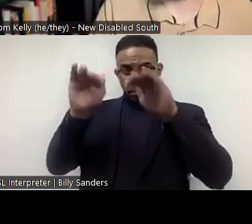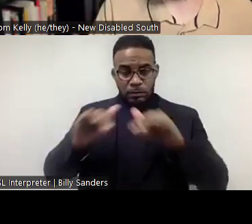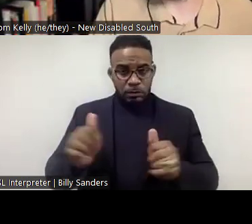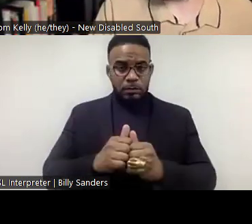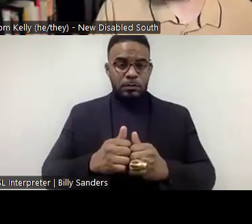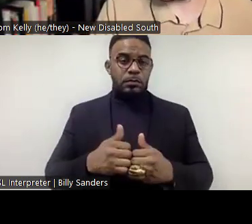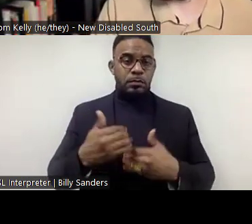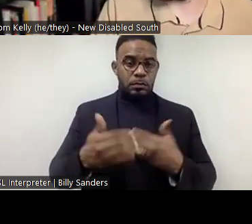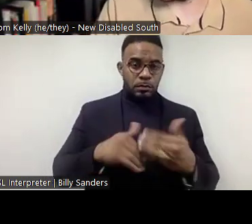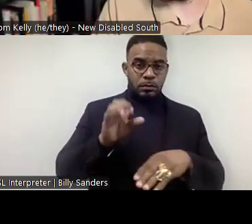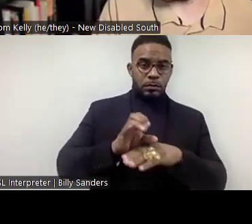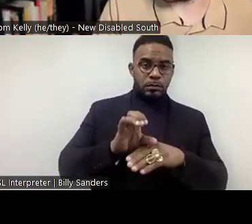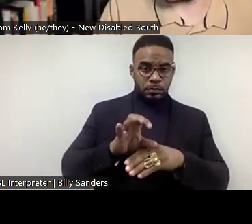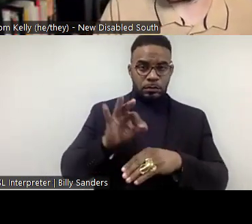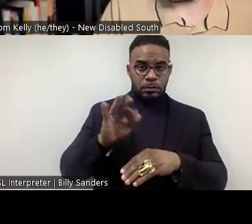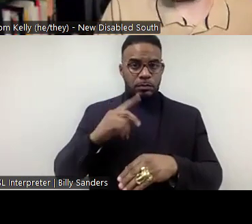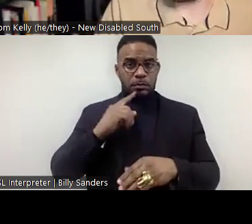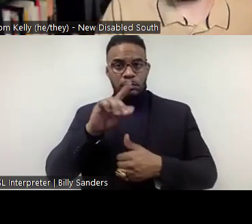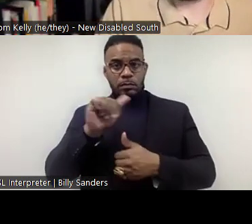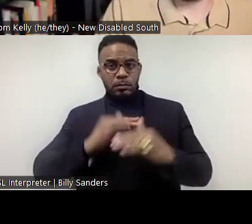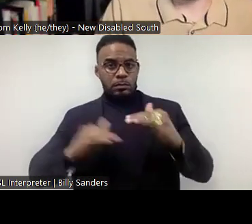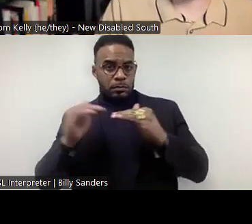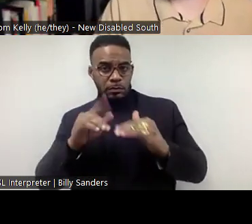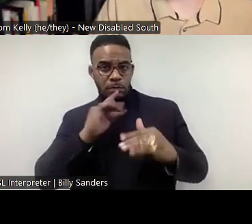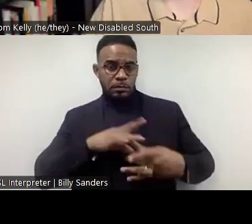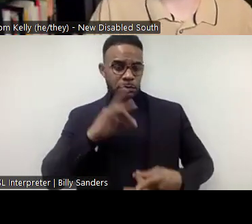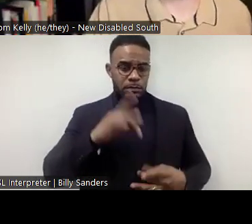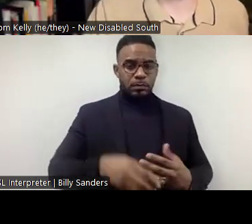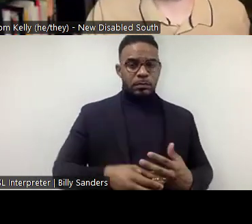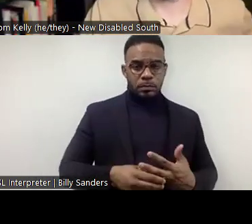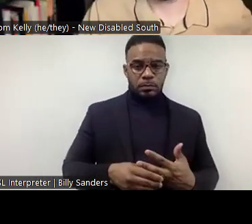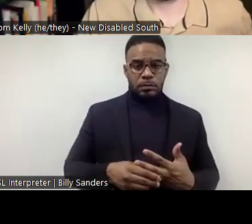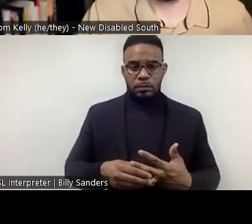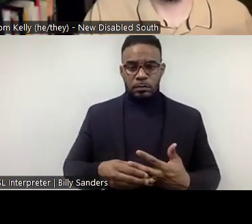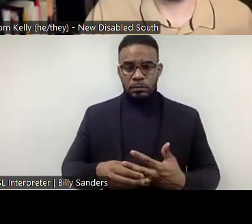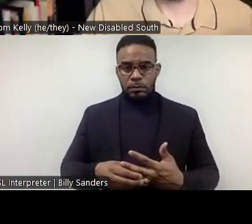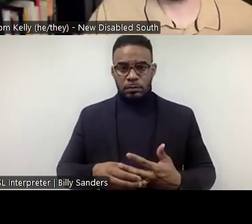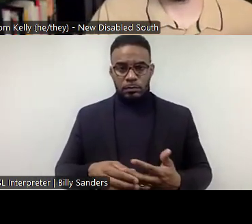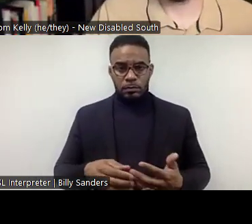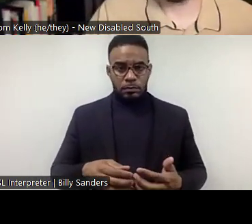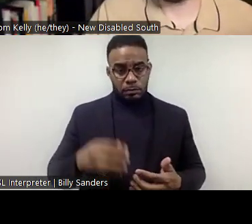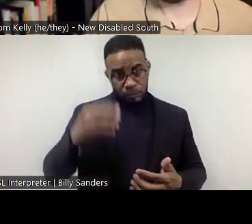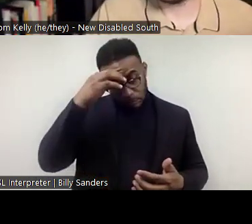some pictures and records and a bookshelf with a church van